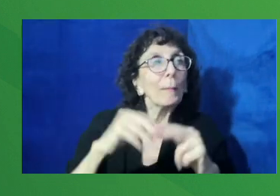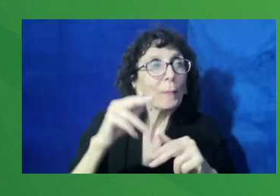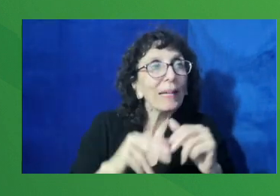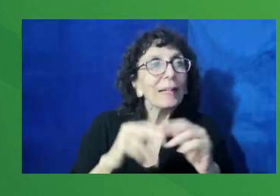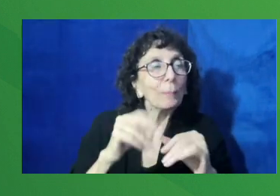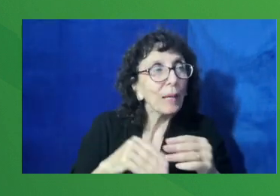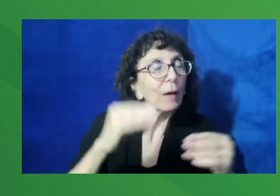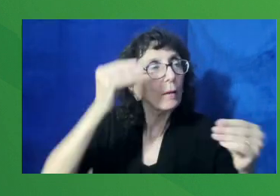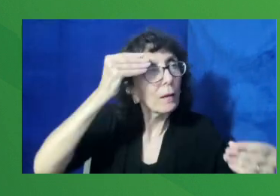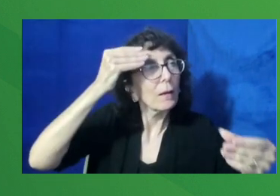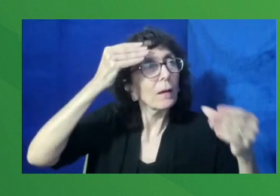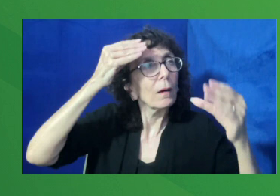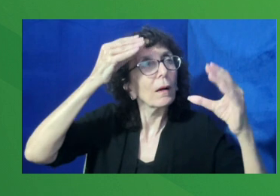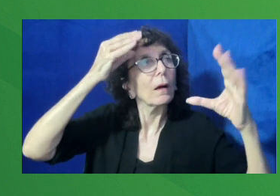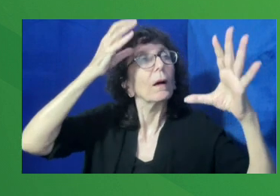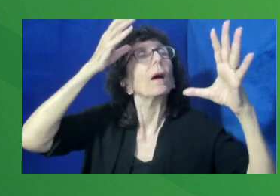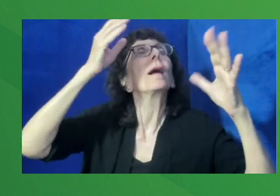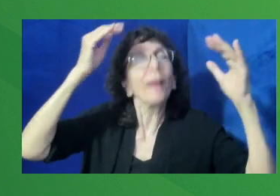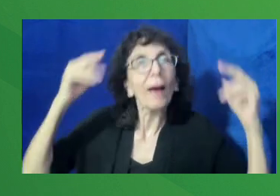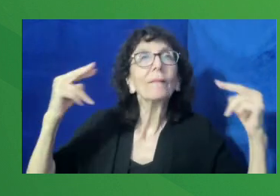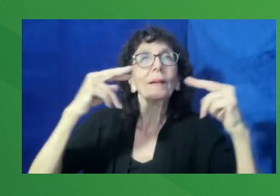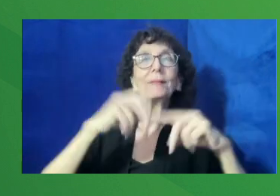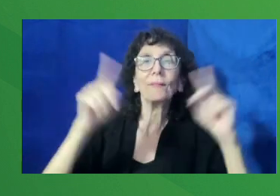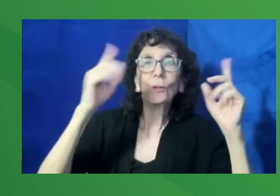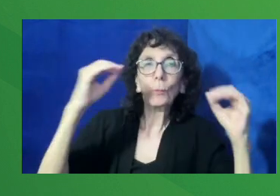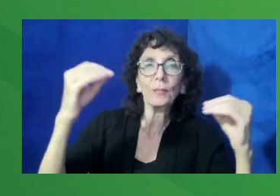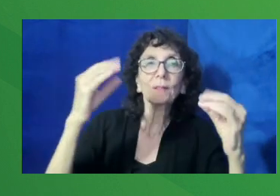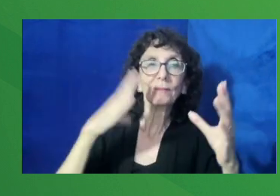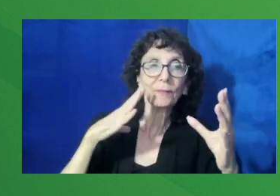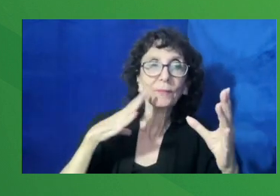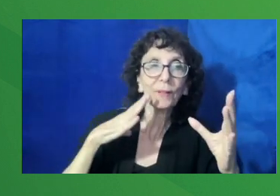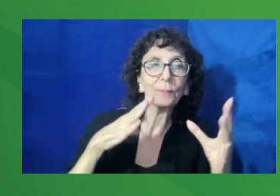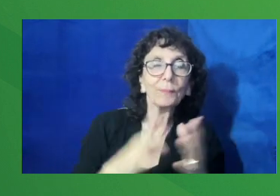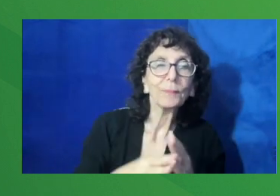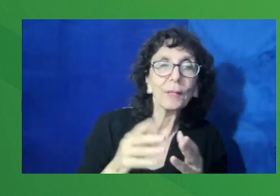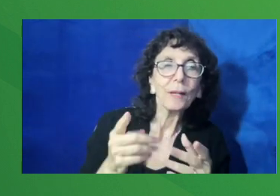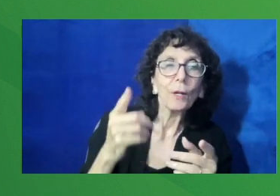Let's go to the next slide. Here are two snapshots from classes that I've been in